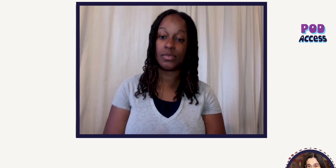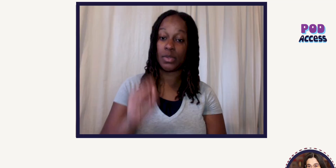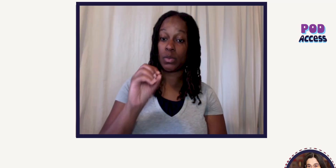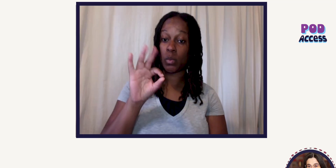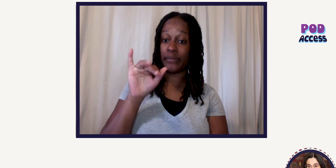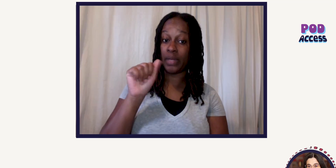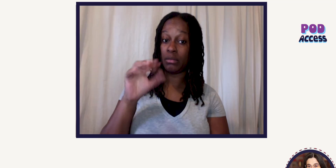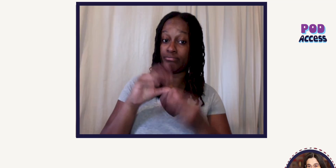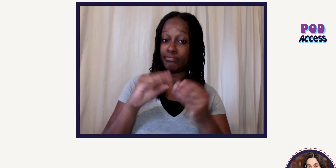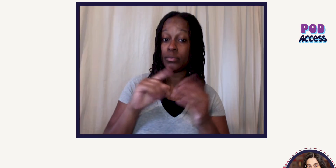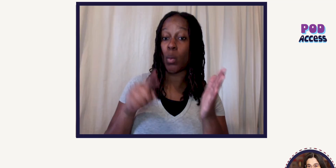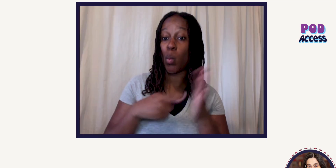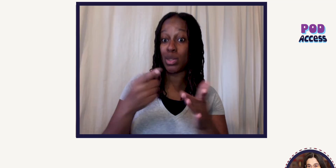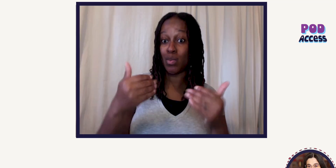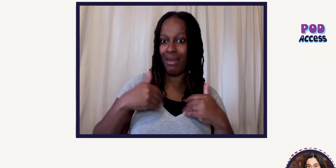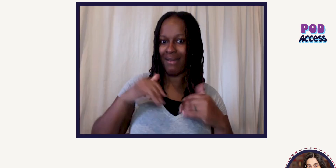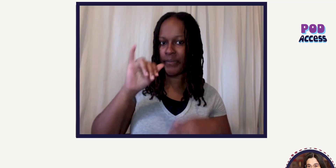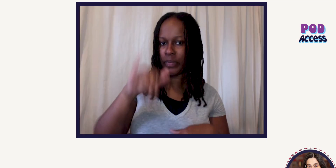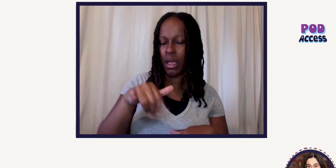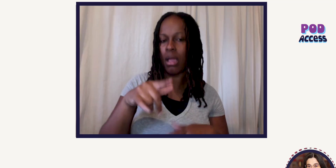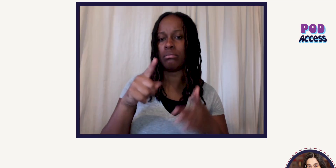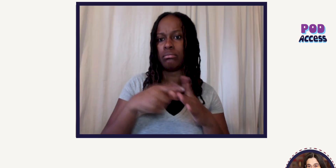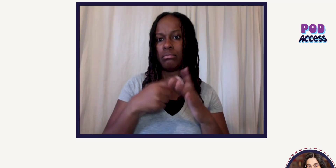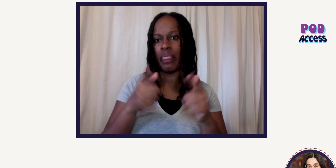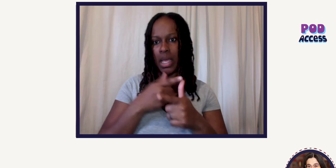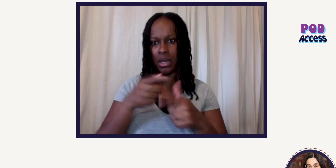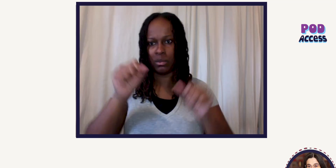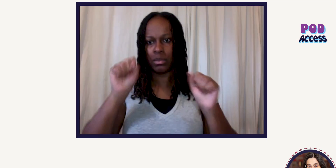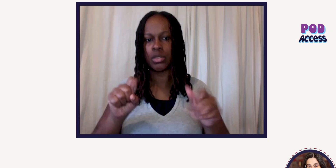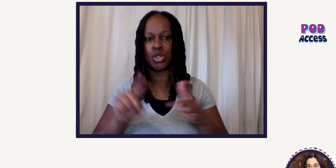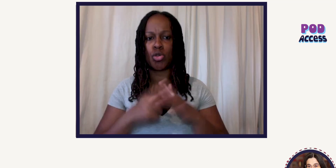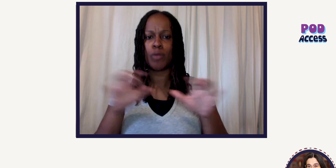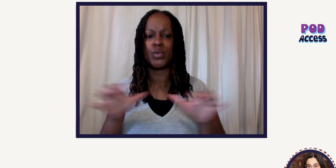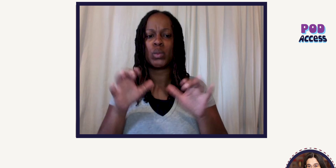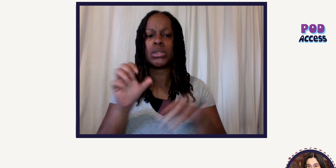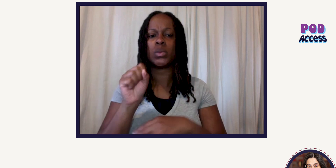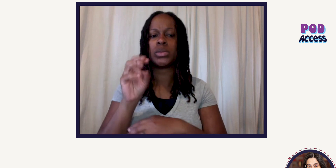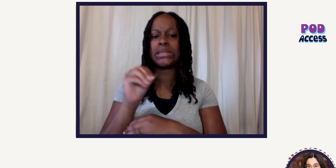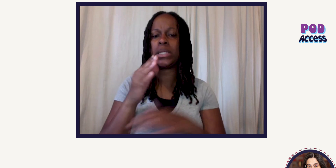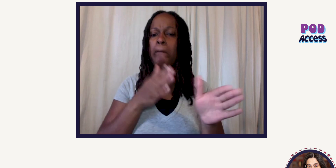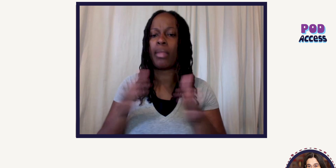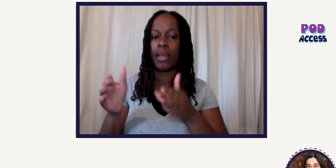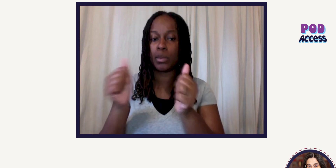And once you have that, then you could start doing a social media plan with things like what type of platforms do I wanna be on?